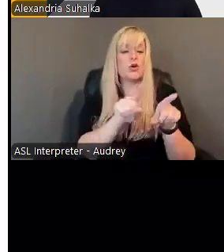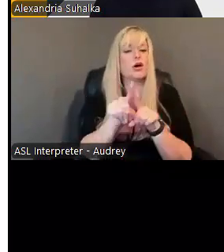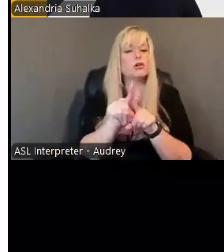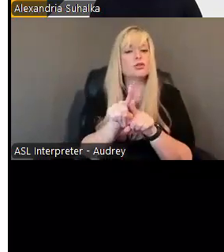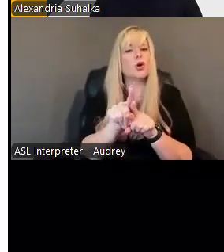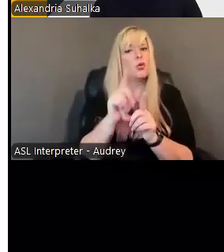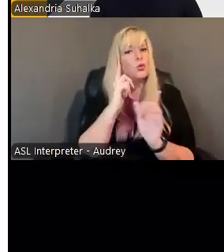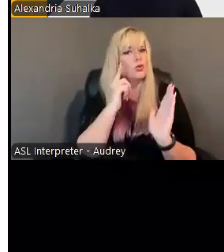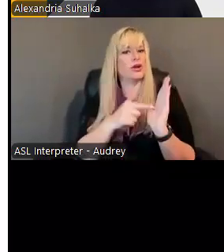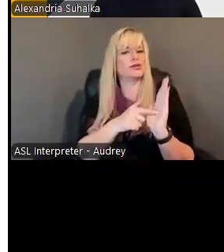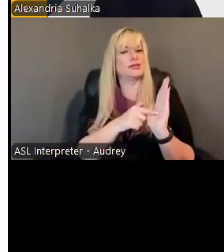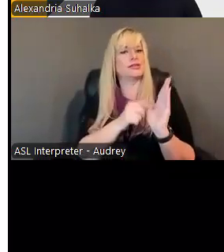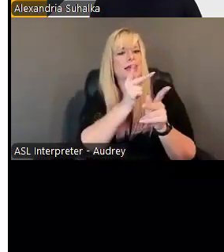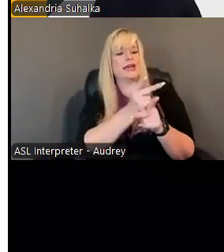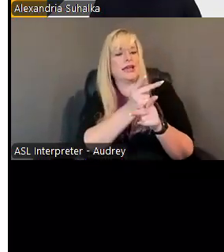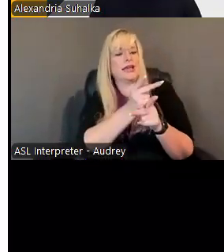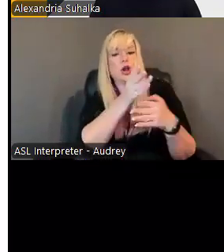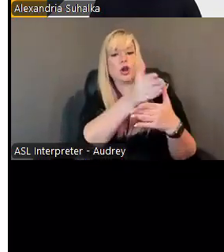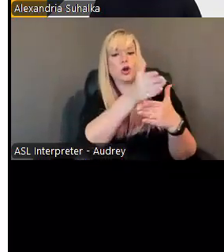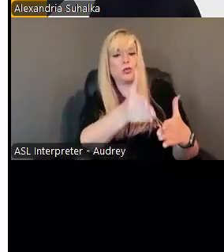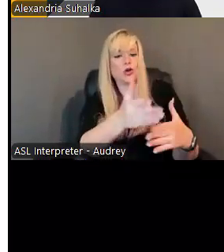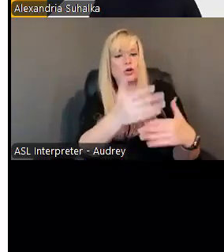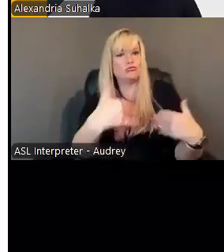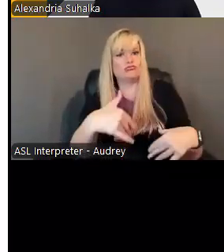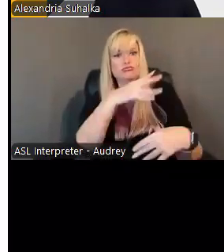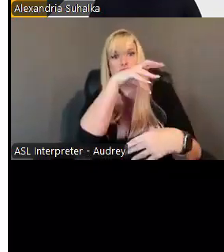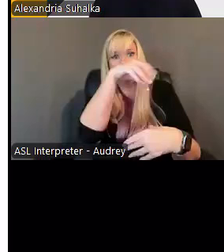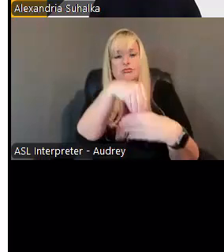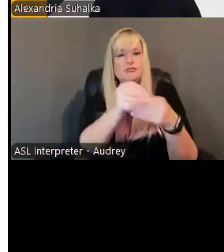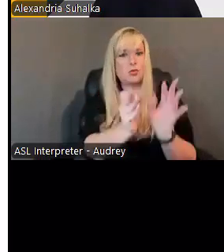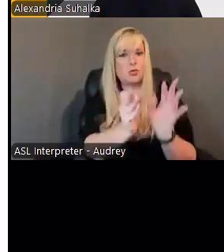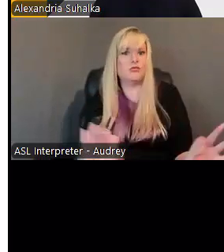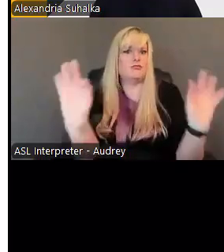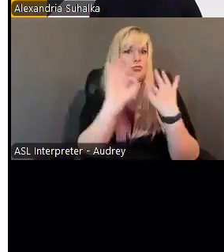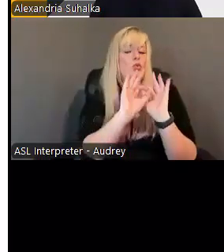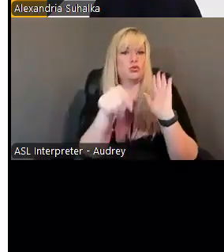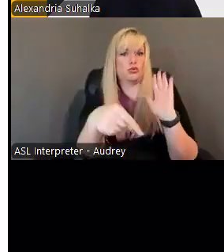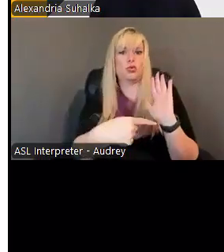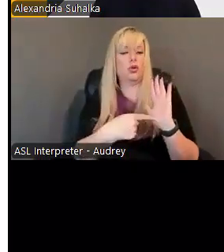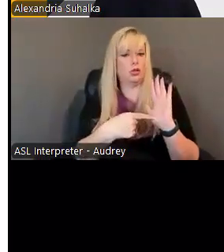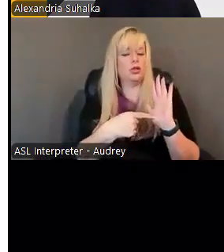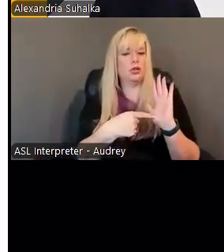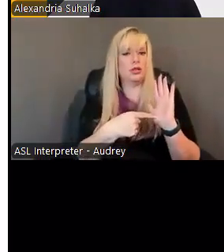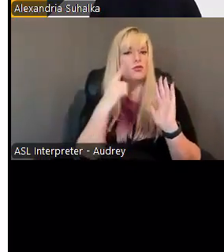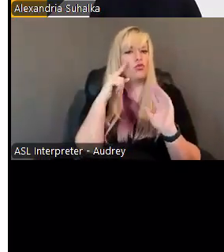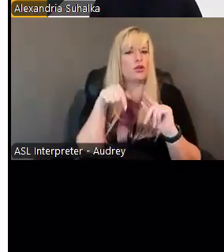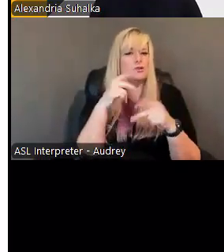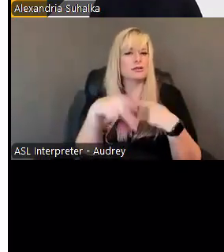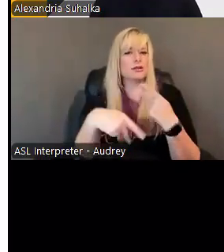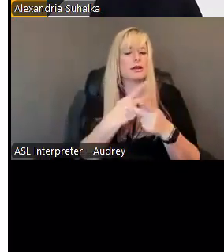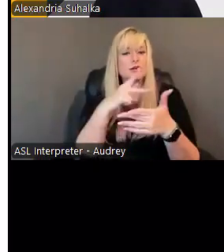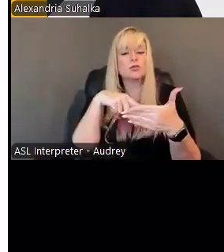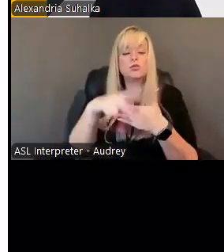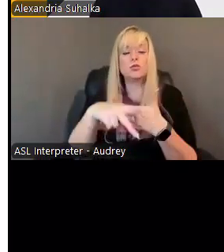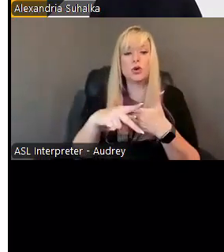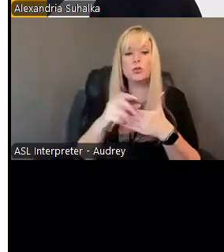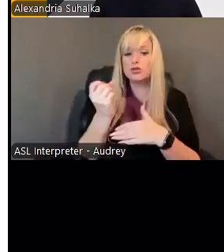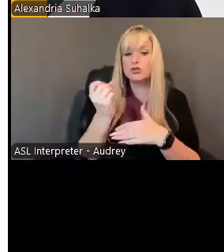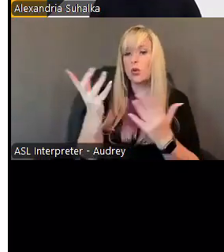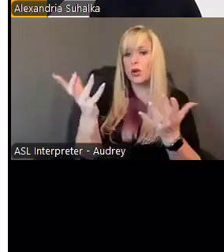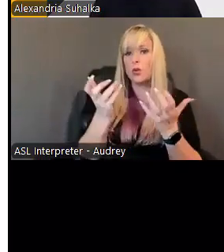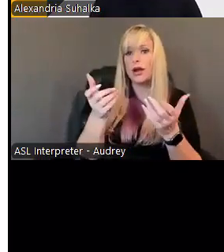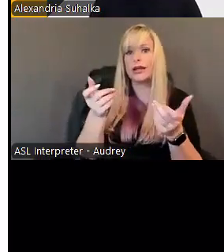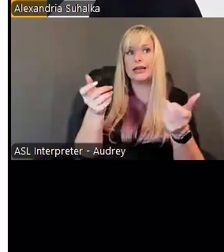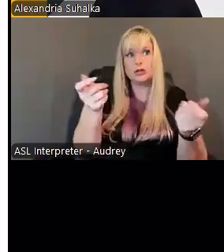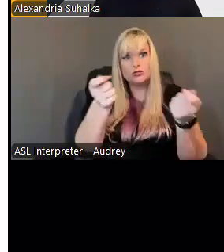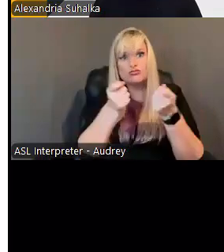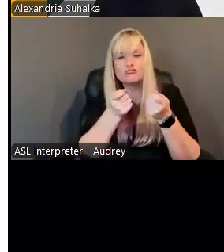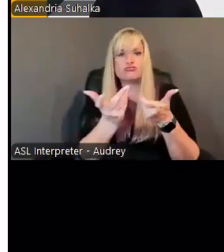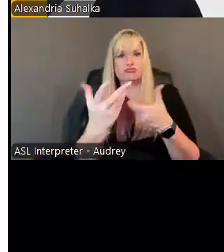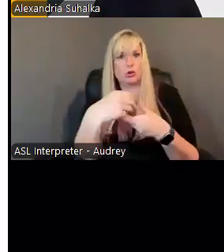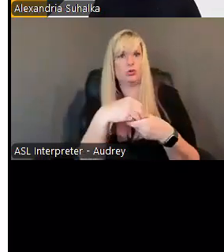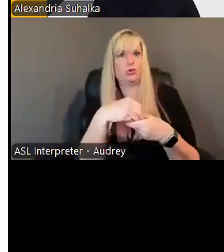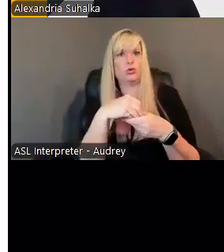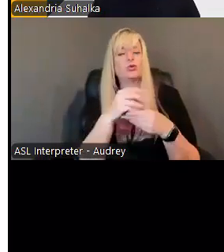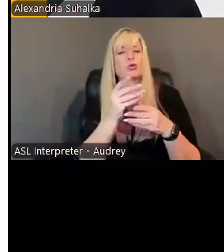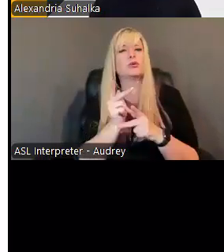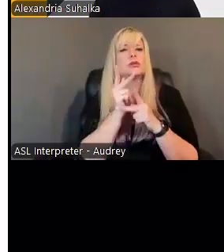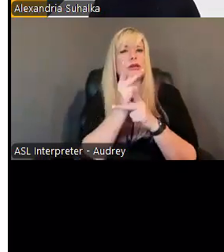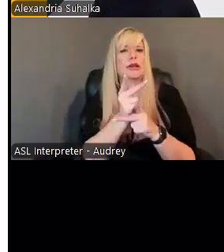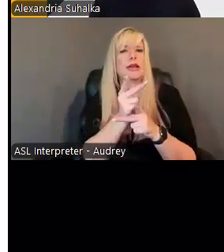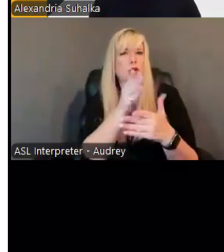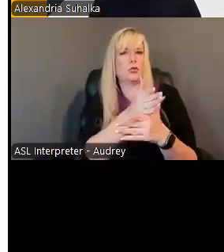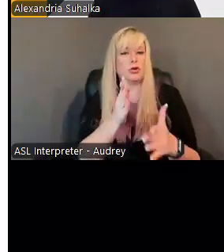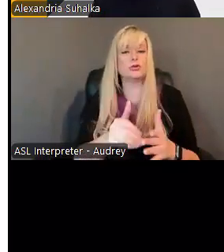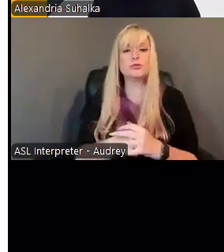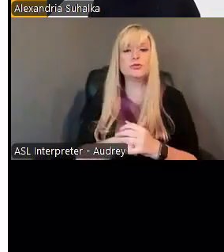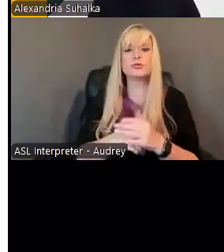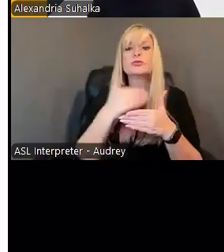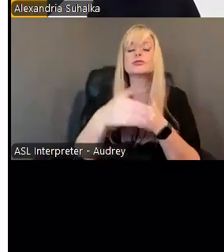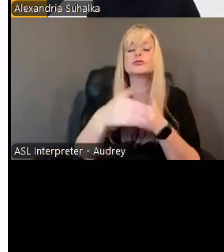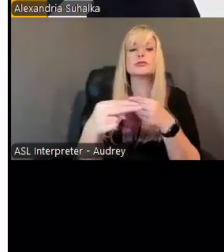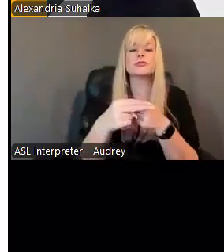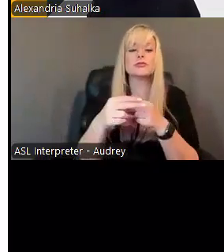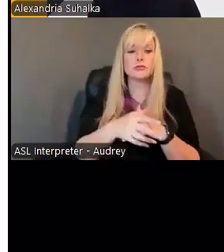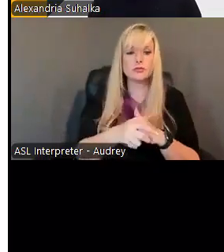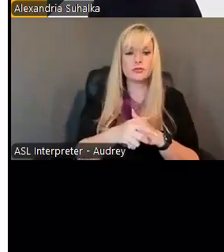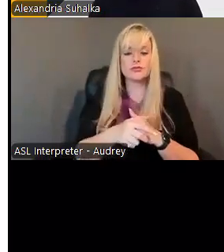play a crucial role in this type of program, so we wanted to include those care partners. Next slide.